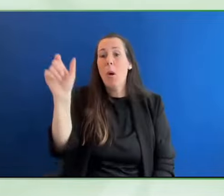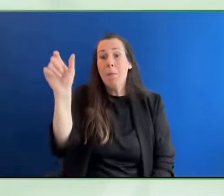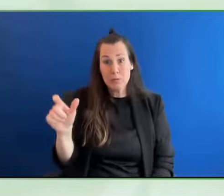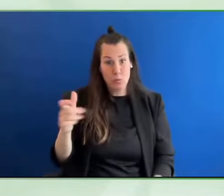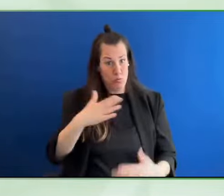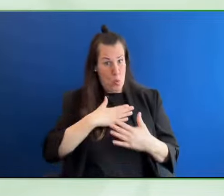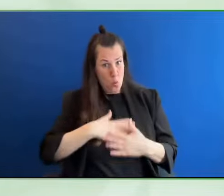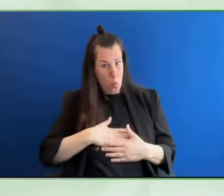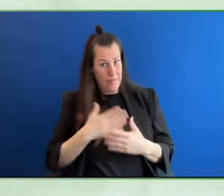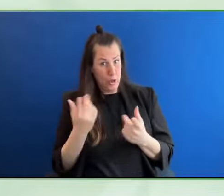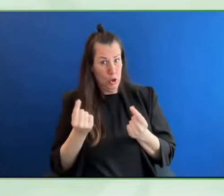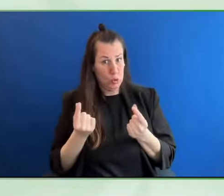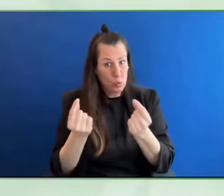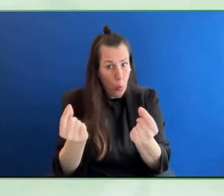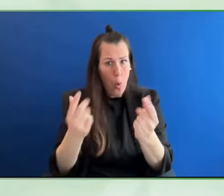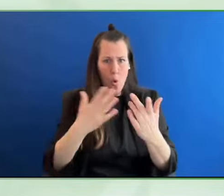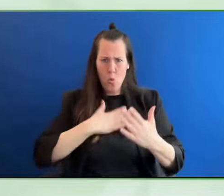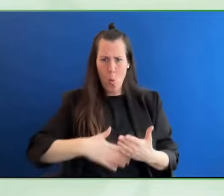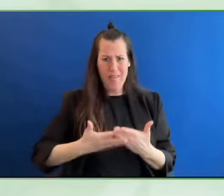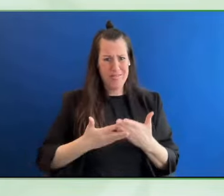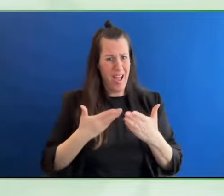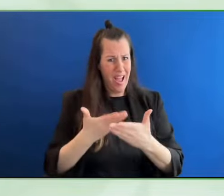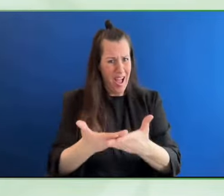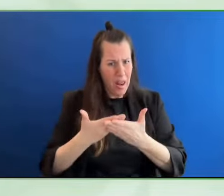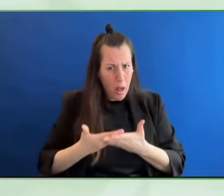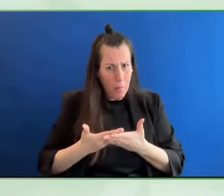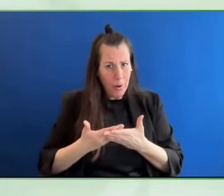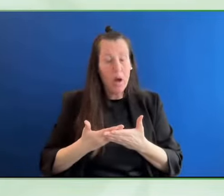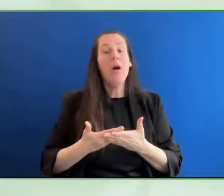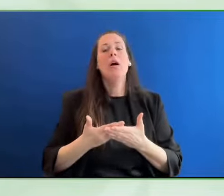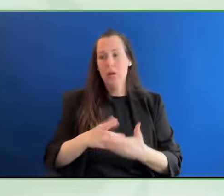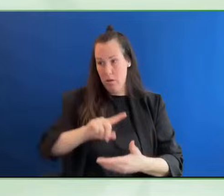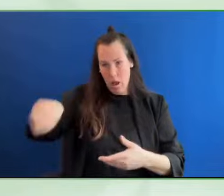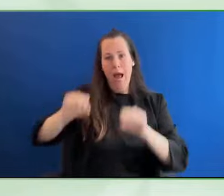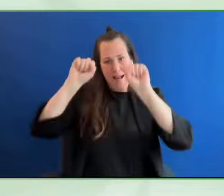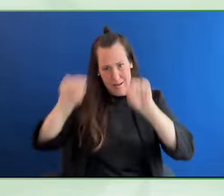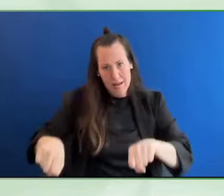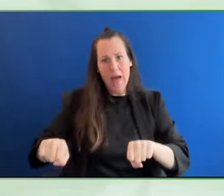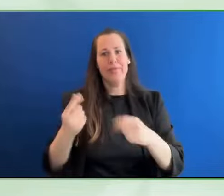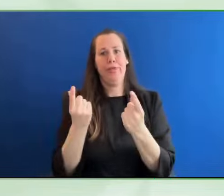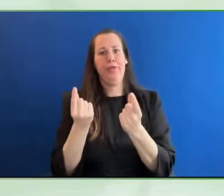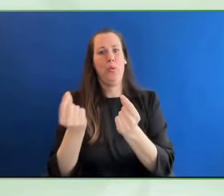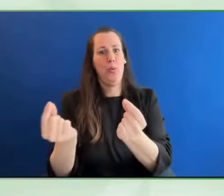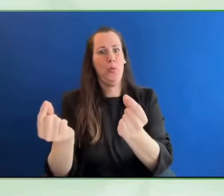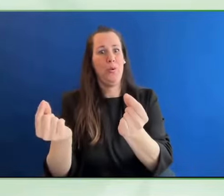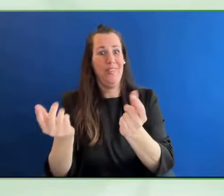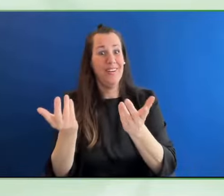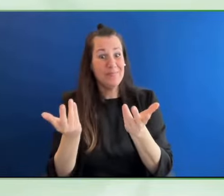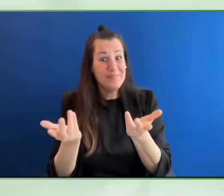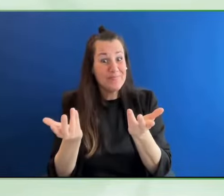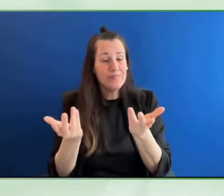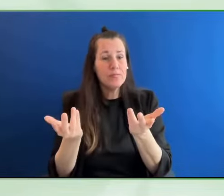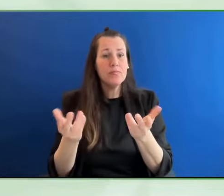Disclosure and generally, more than anything, building cultures of trust